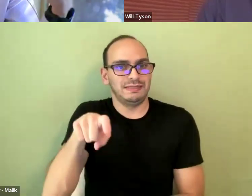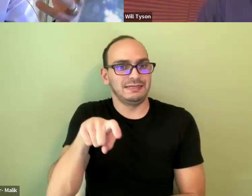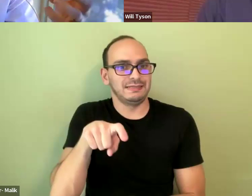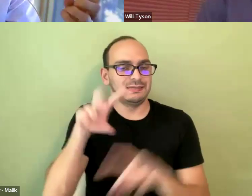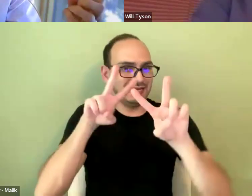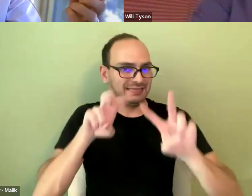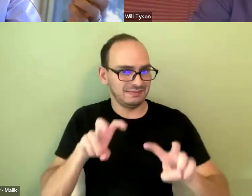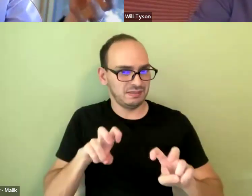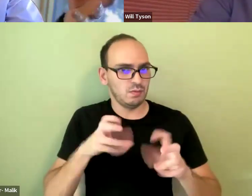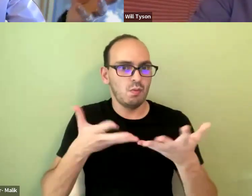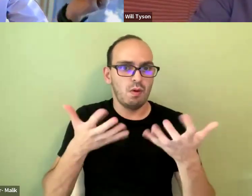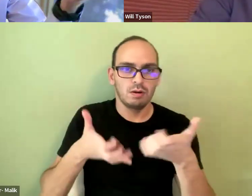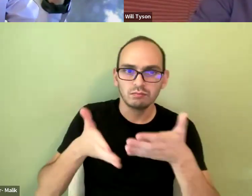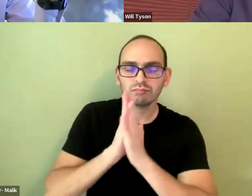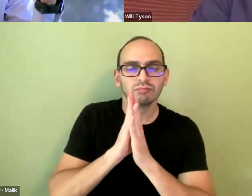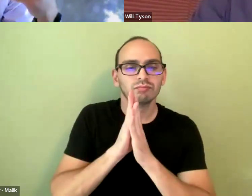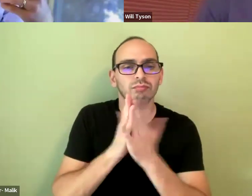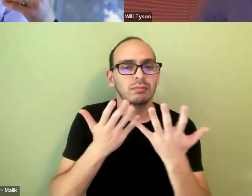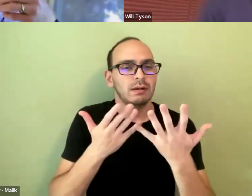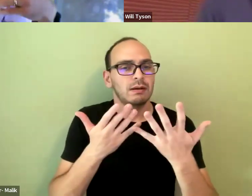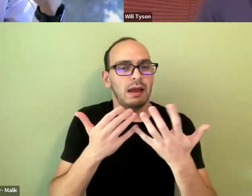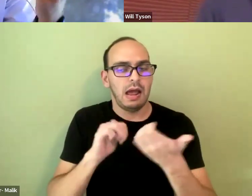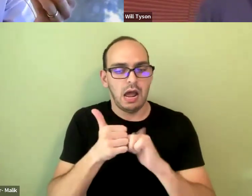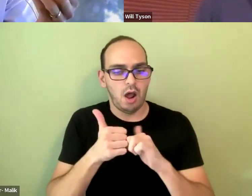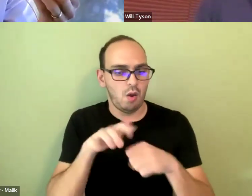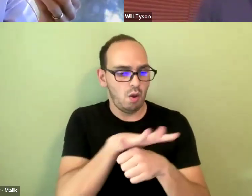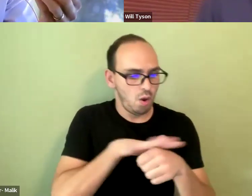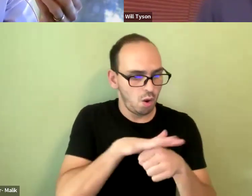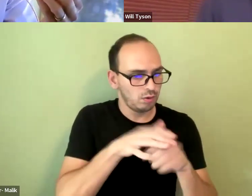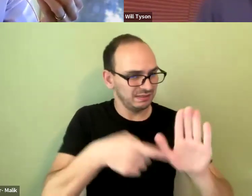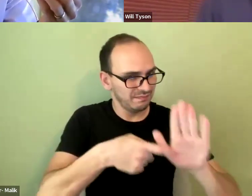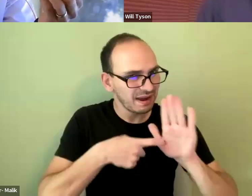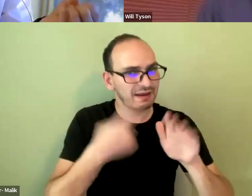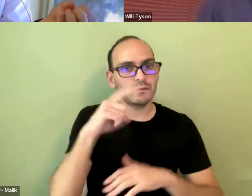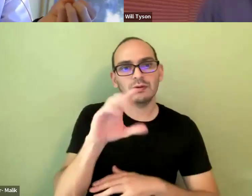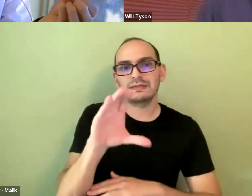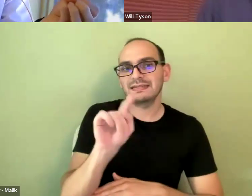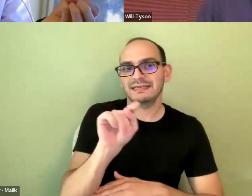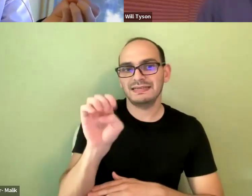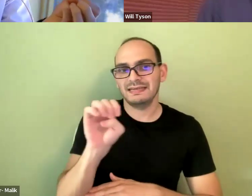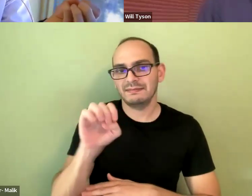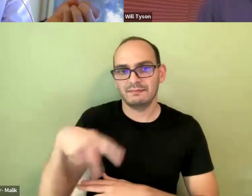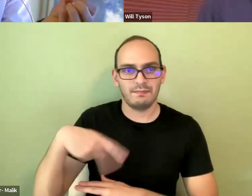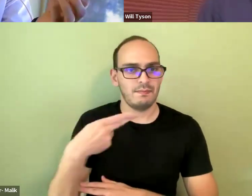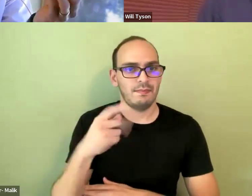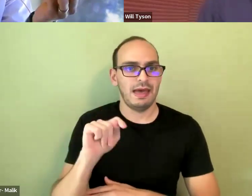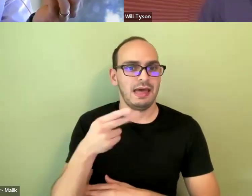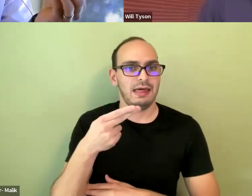There wanting to ascertain the degree to which there is local demand for a given CTE pathway. That is required, they have to do that now right?